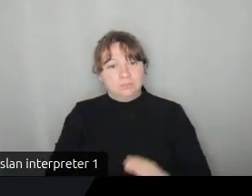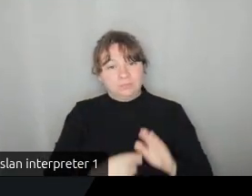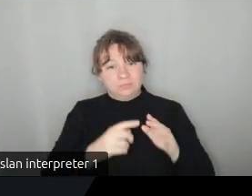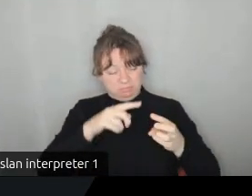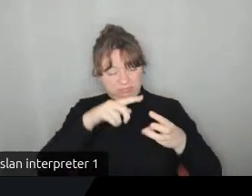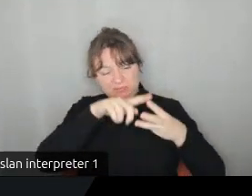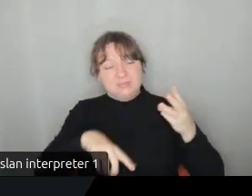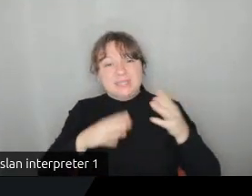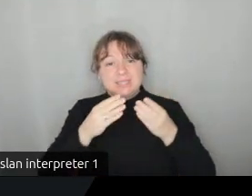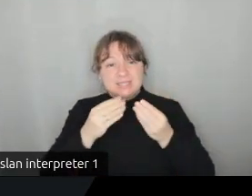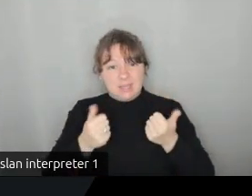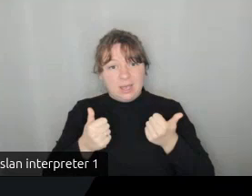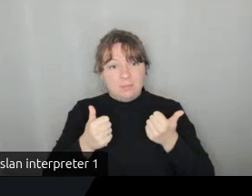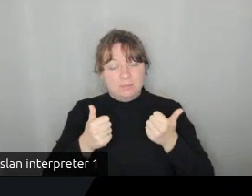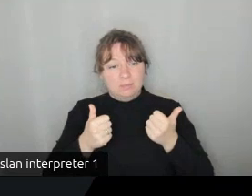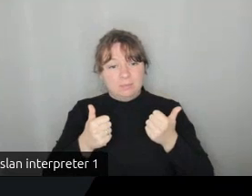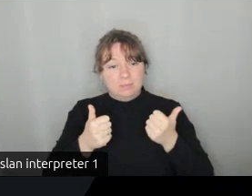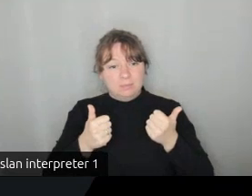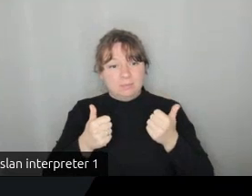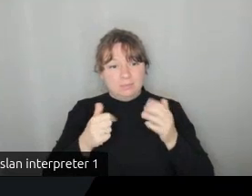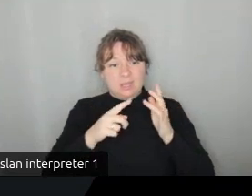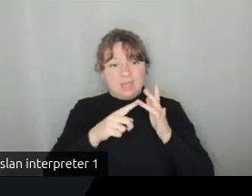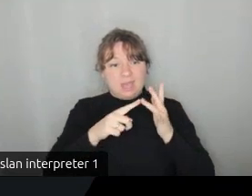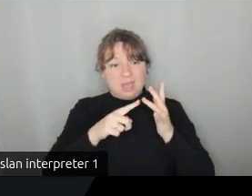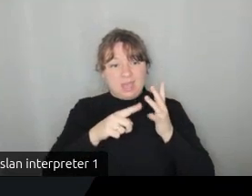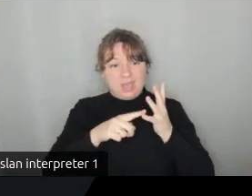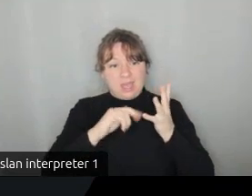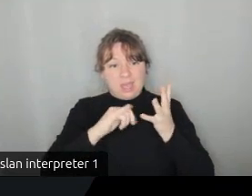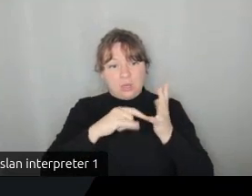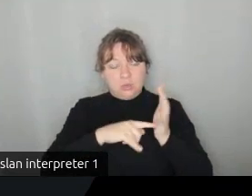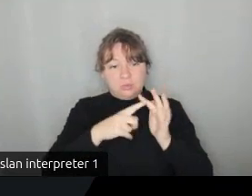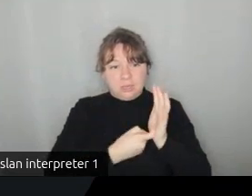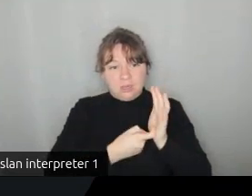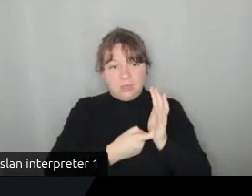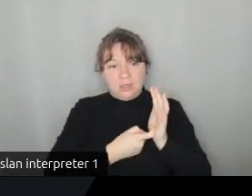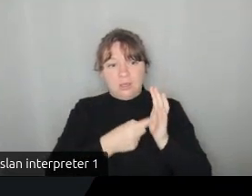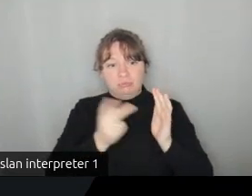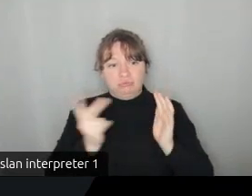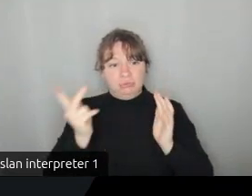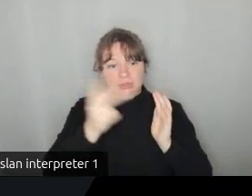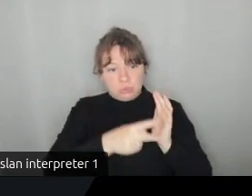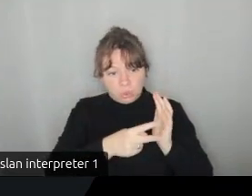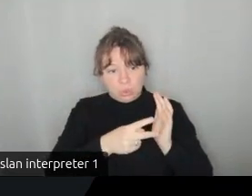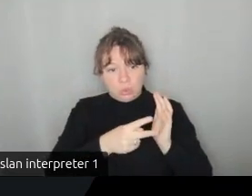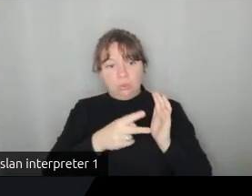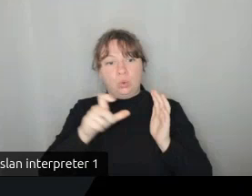conditions to use. So the outer condition, um the return condition and the contact condition.